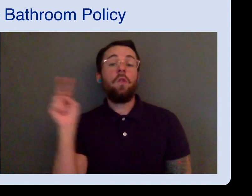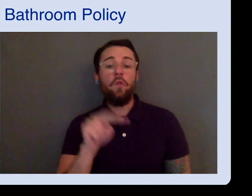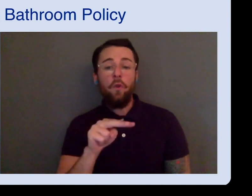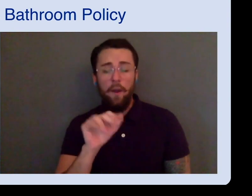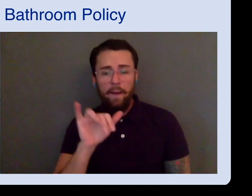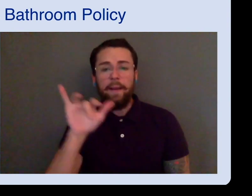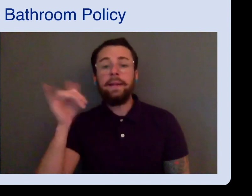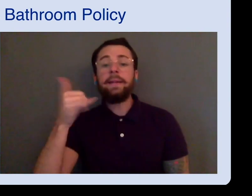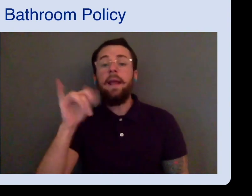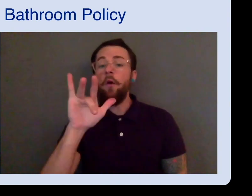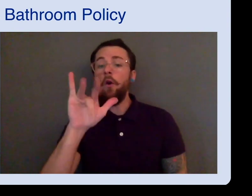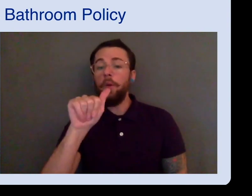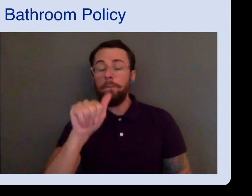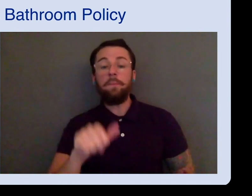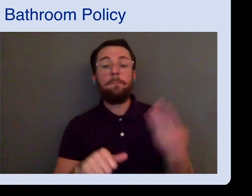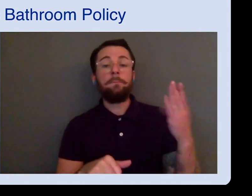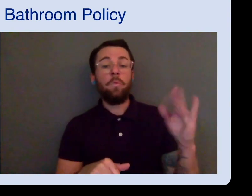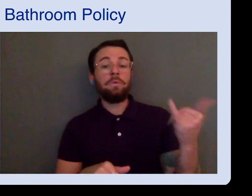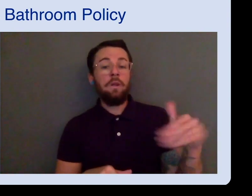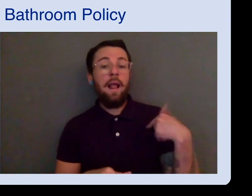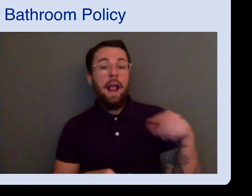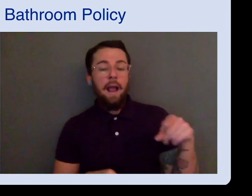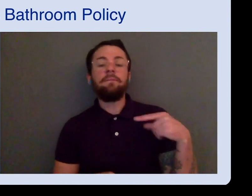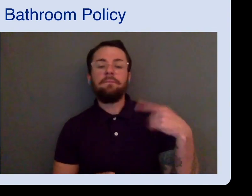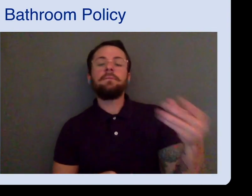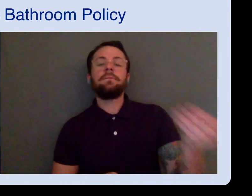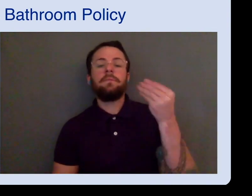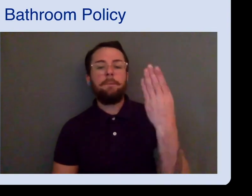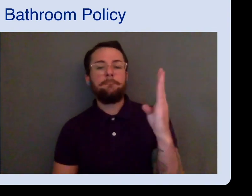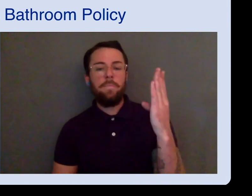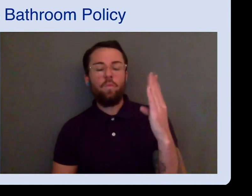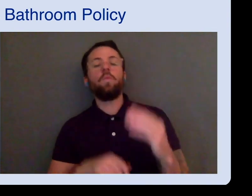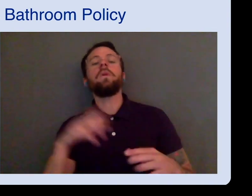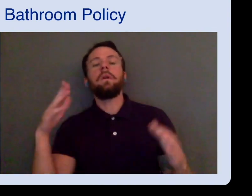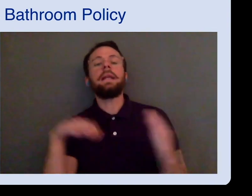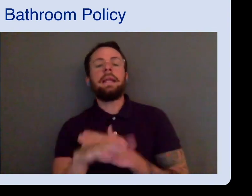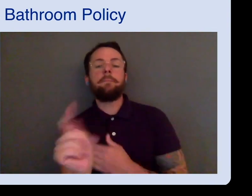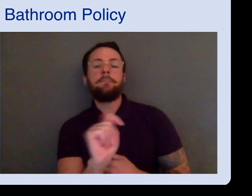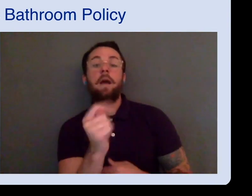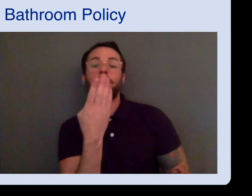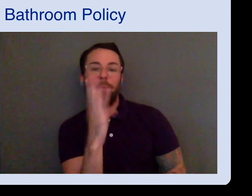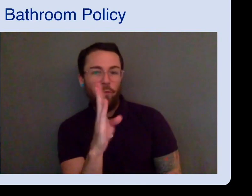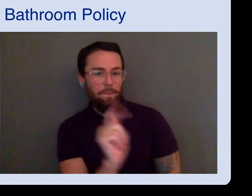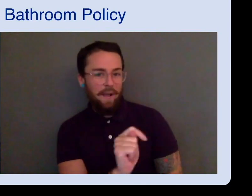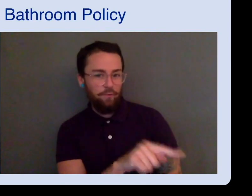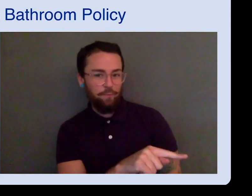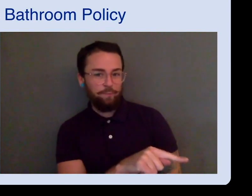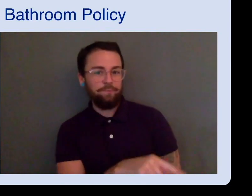If however, when they're in the yellow tag -- they come along and see that the yellow